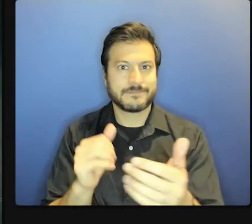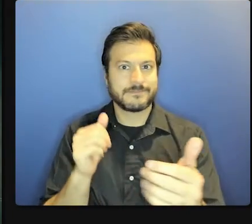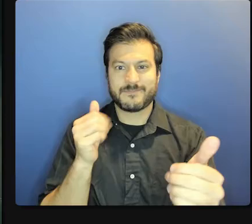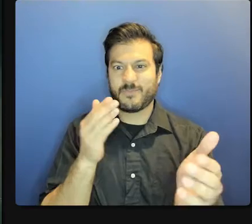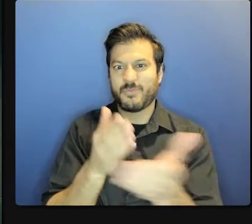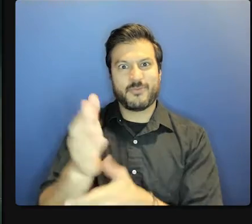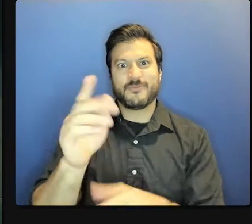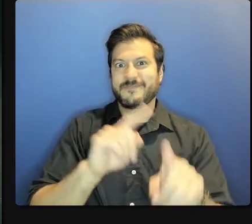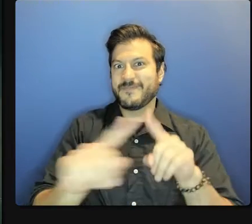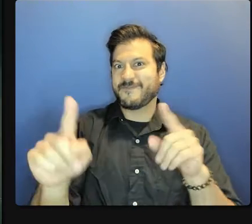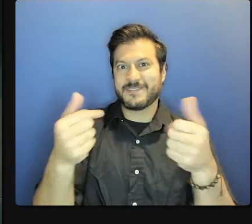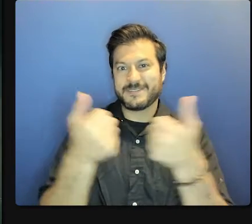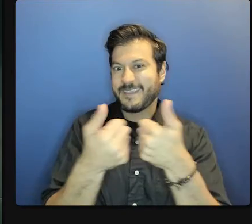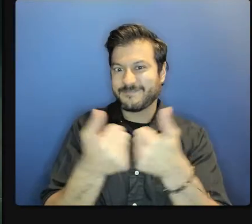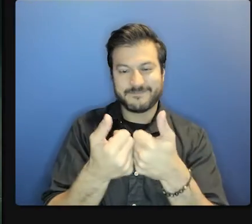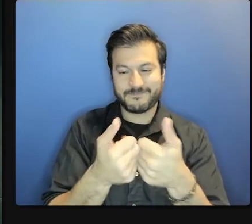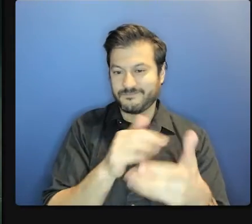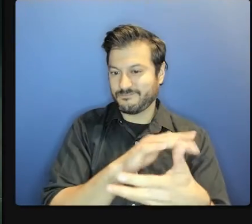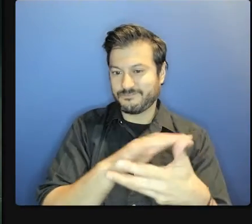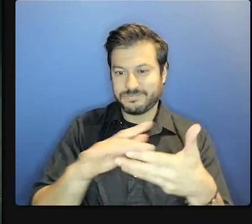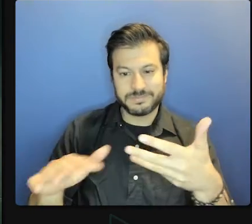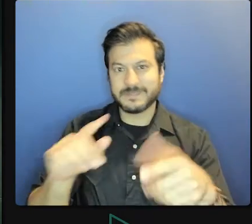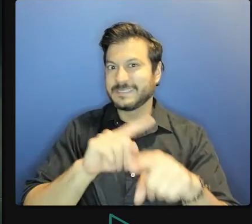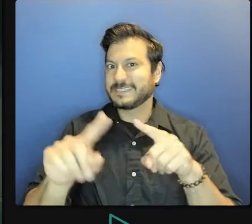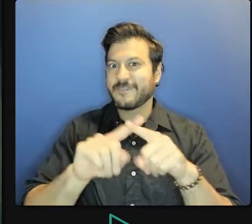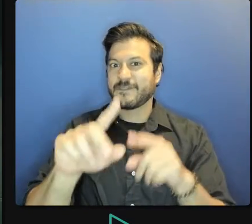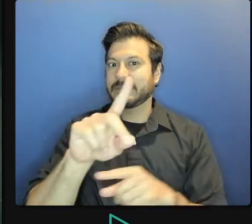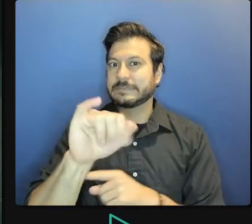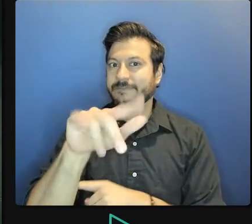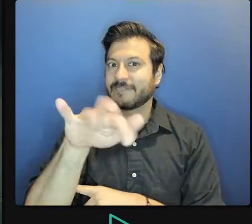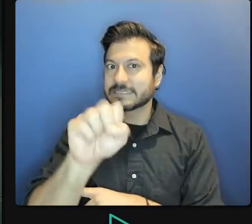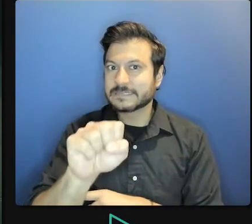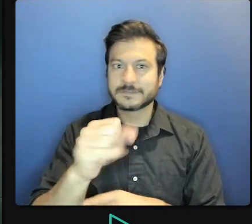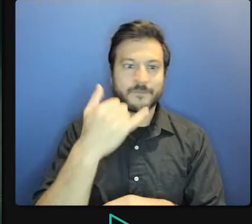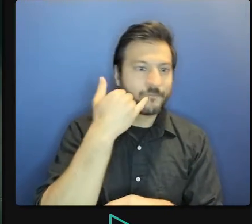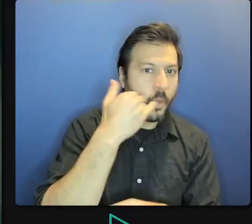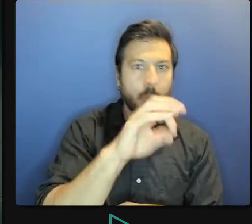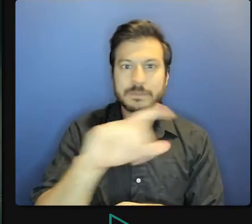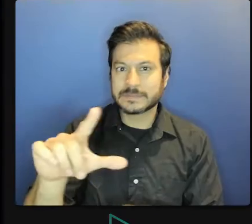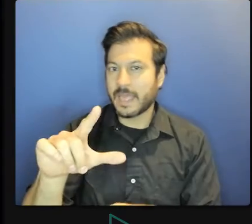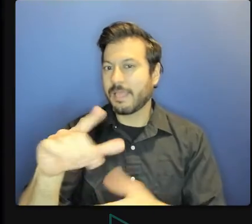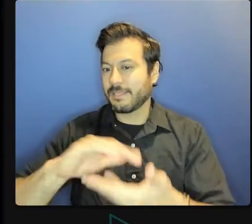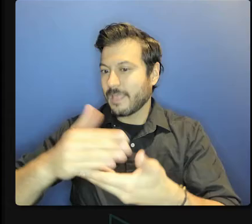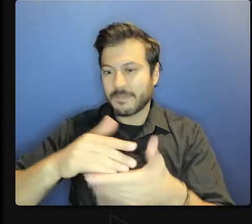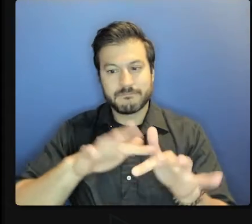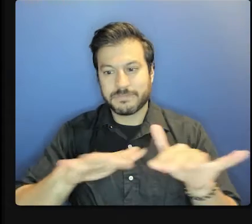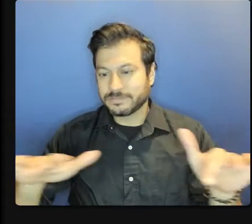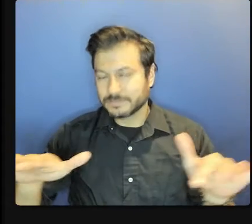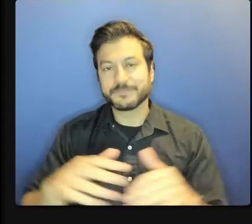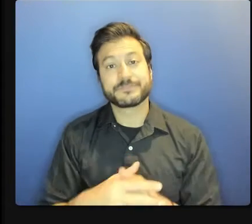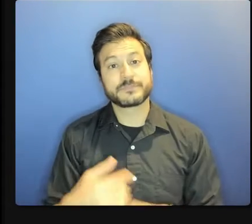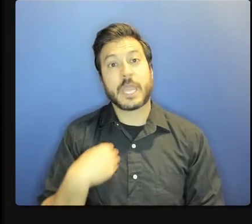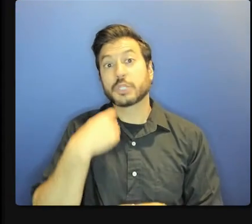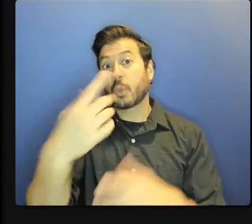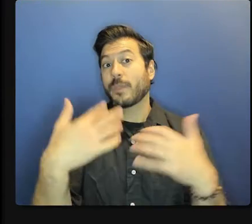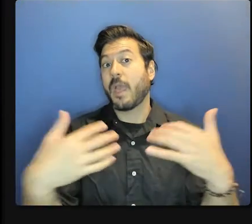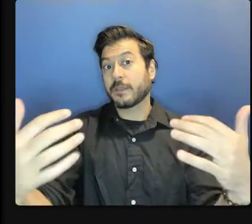that transcends devices. Now, in that message, I told the audience that there were three things